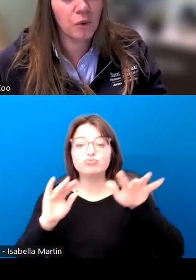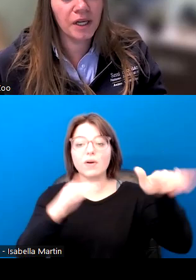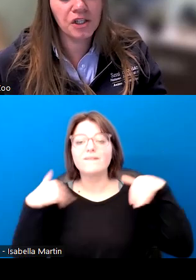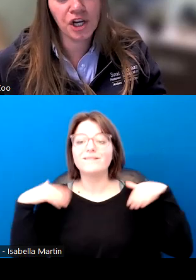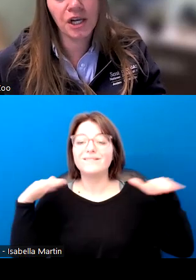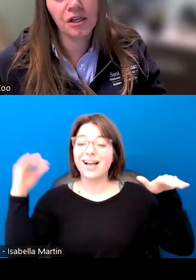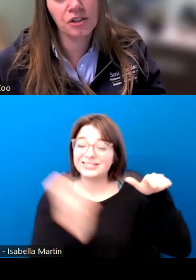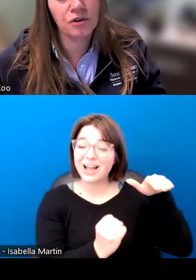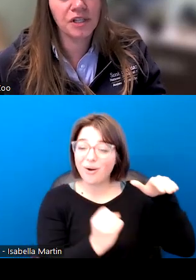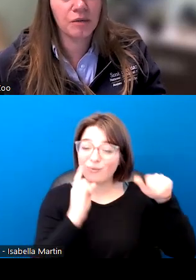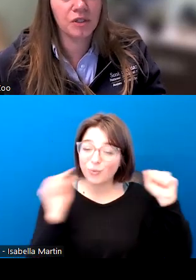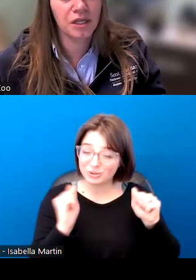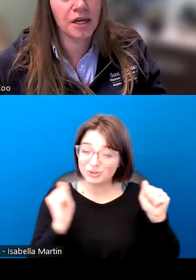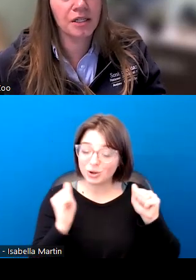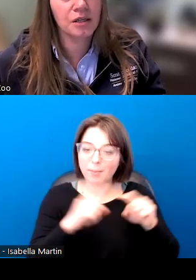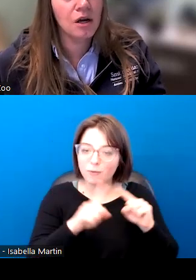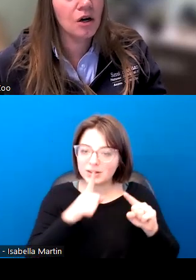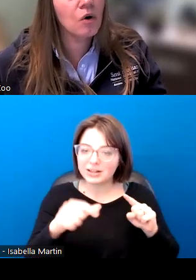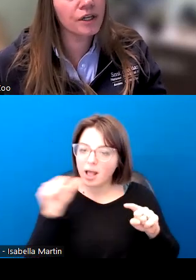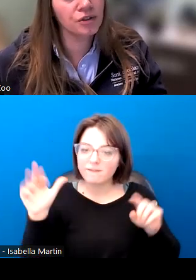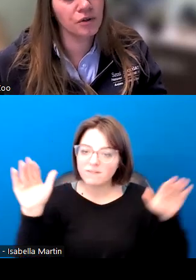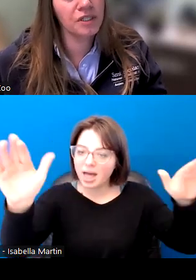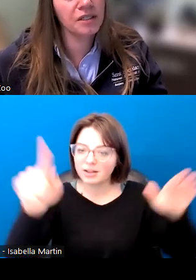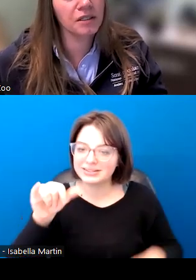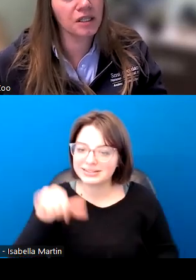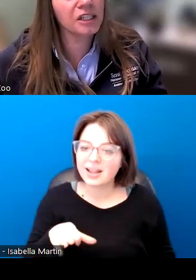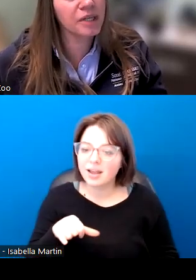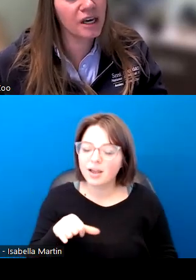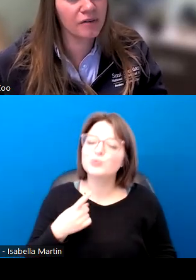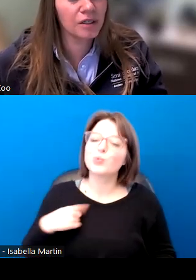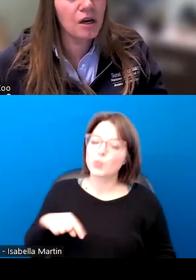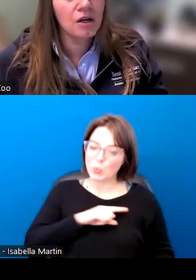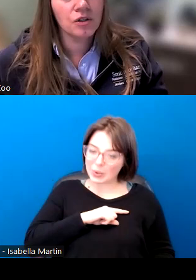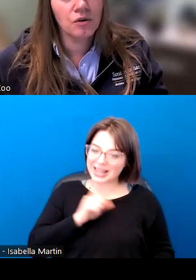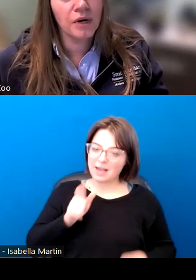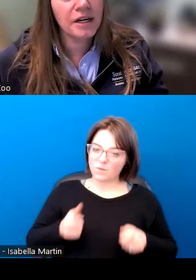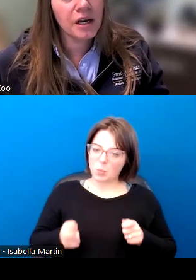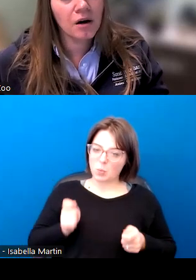we change those animals diets according to those seasons a little bit ahead of it. So right now